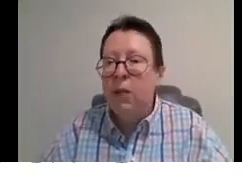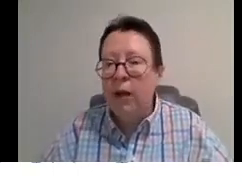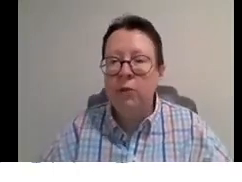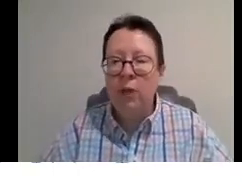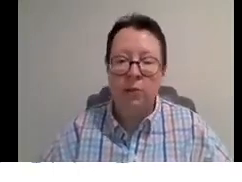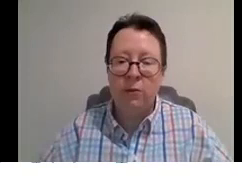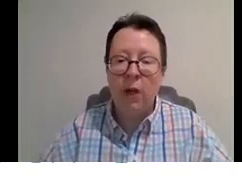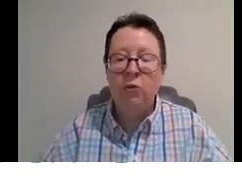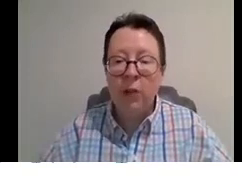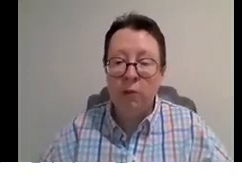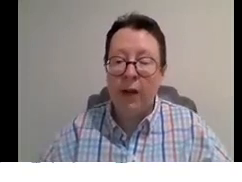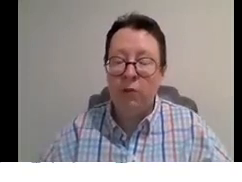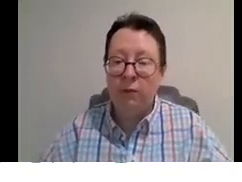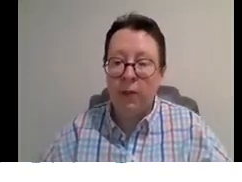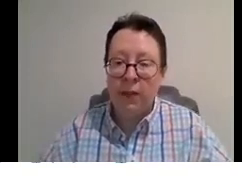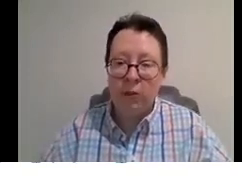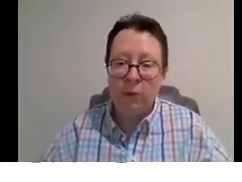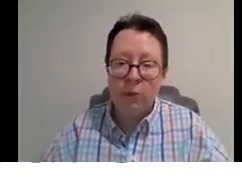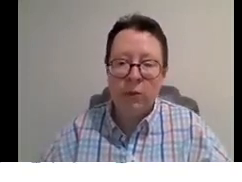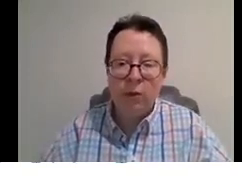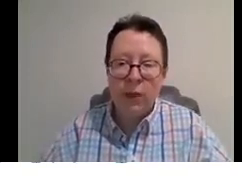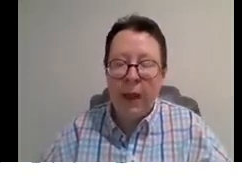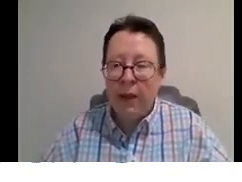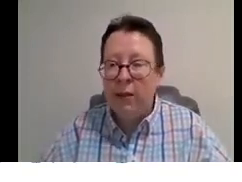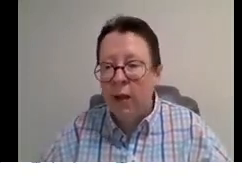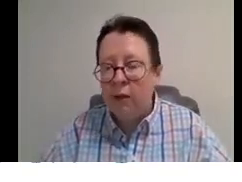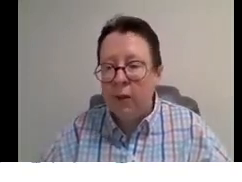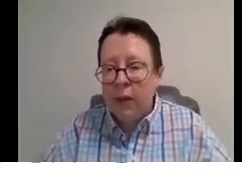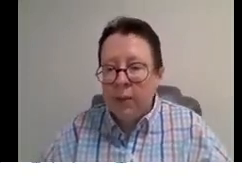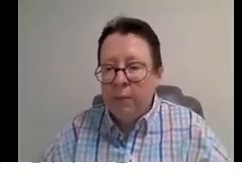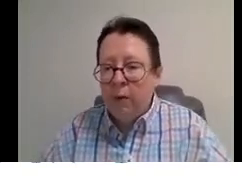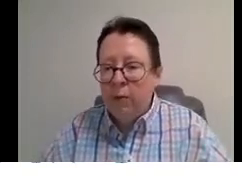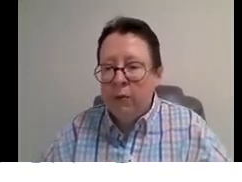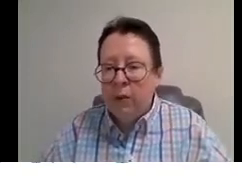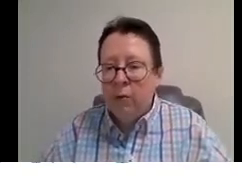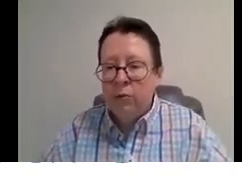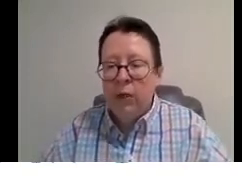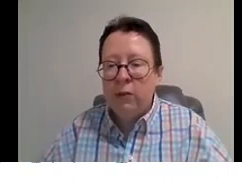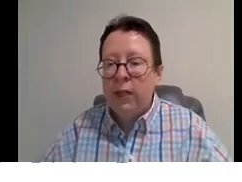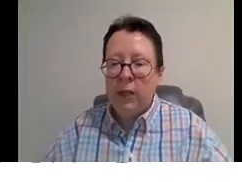not not just rationing ventilators which was certainly bad enough but also just even